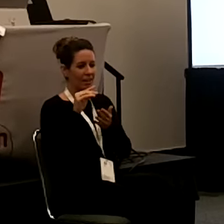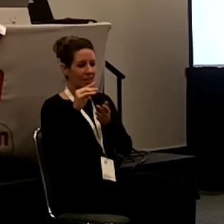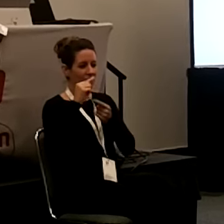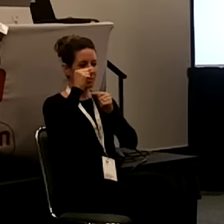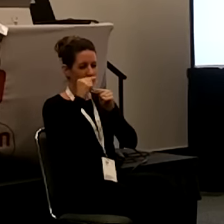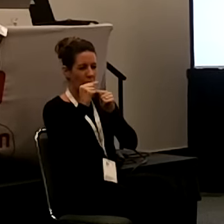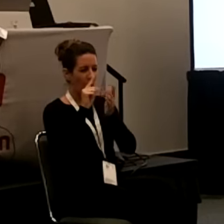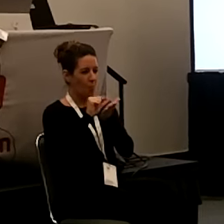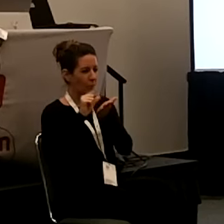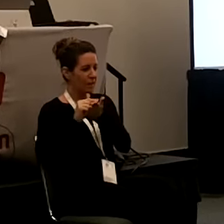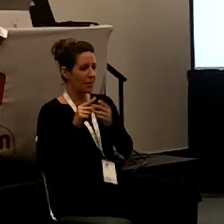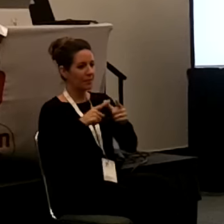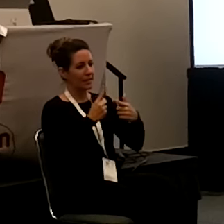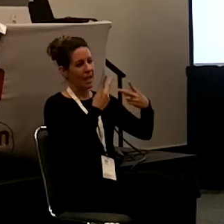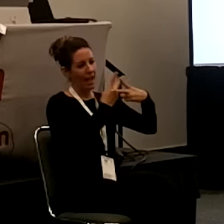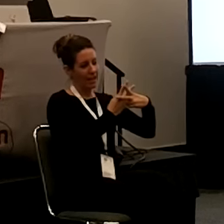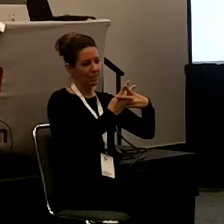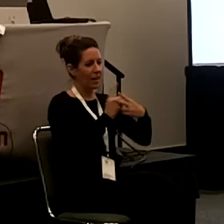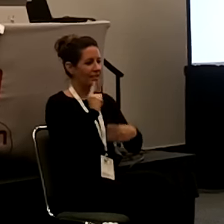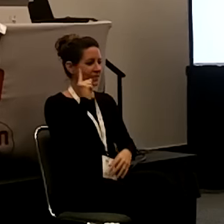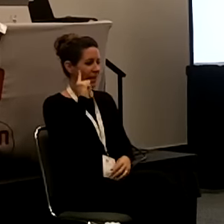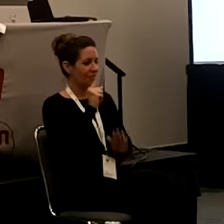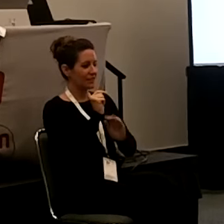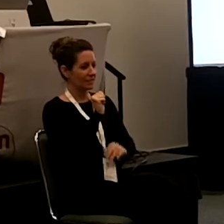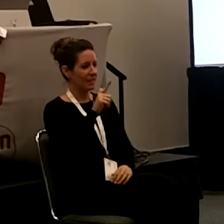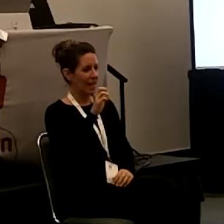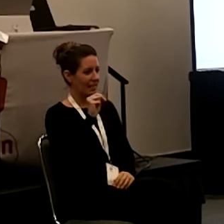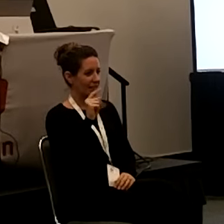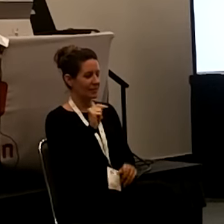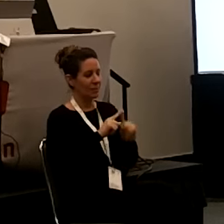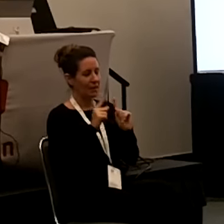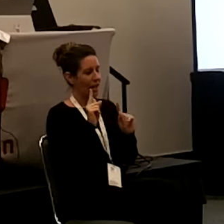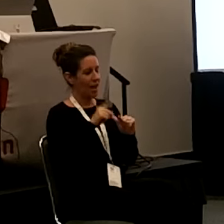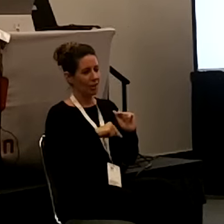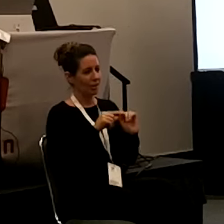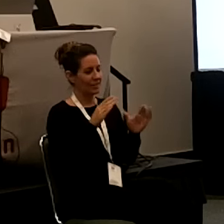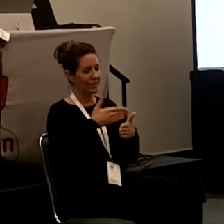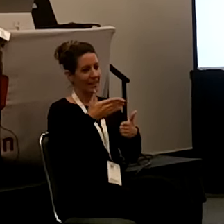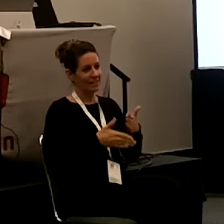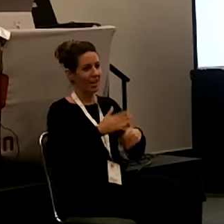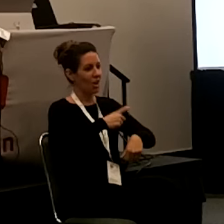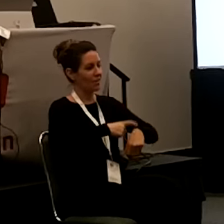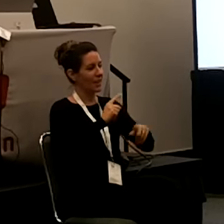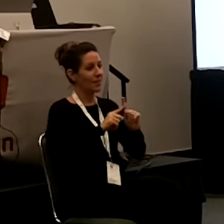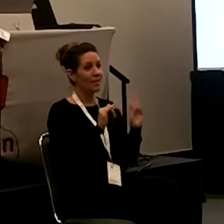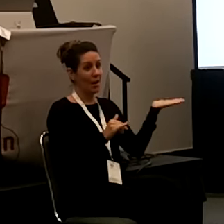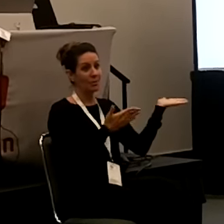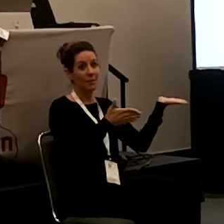and it was gonna have, like, but I couldn't get it done in time, so that's what that was gonna be.